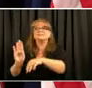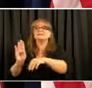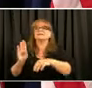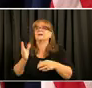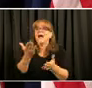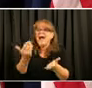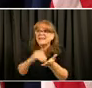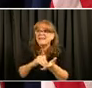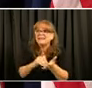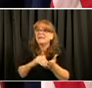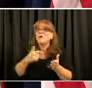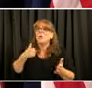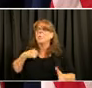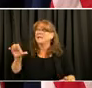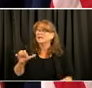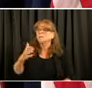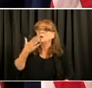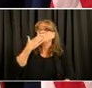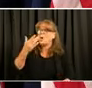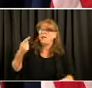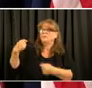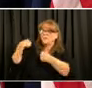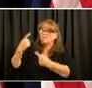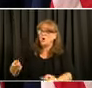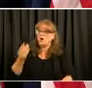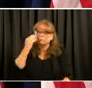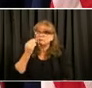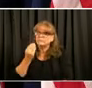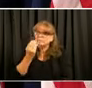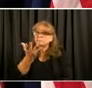talk a little bit about where exactly these college cases are linked to it seems like the